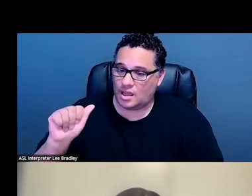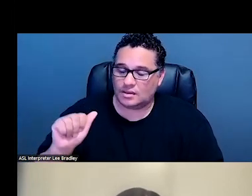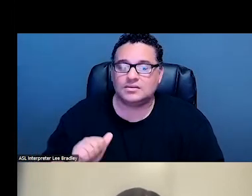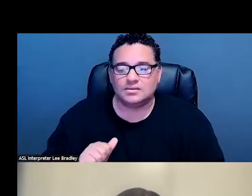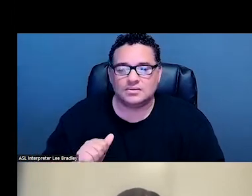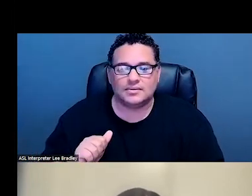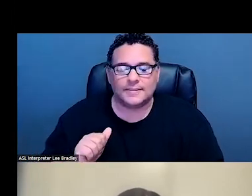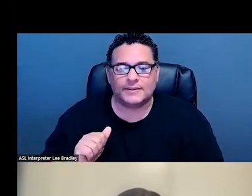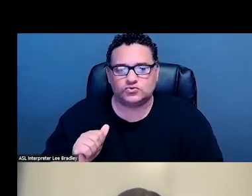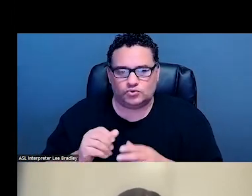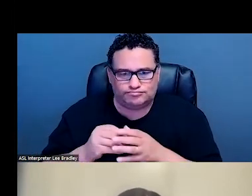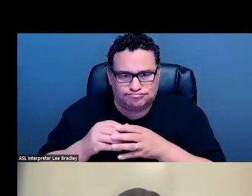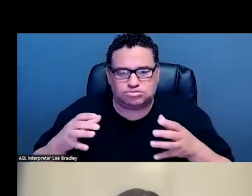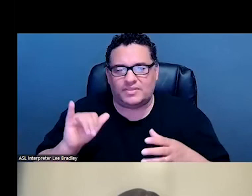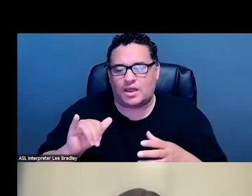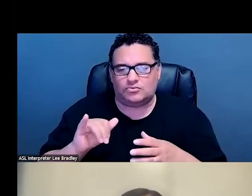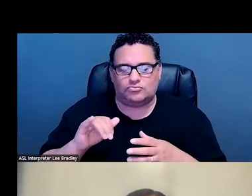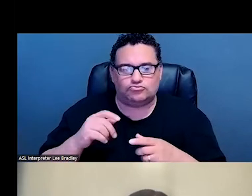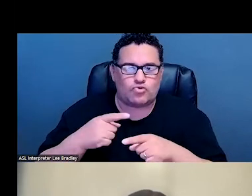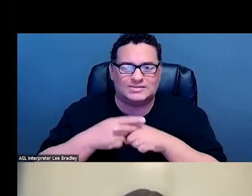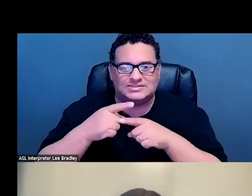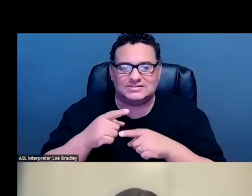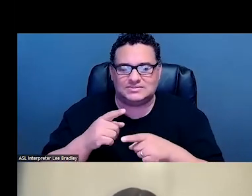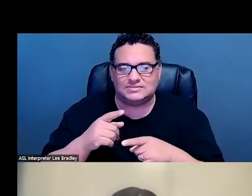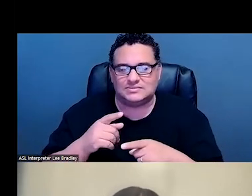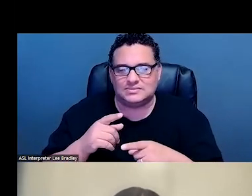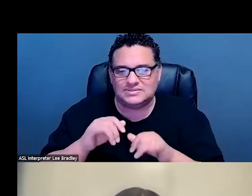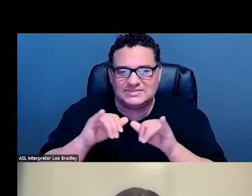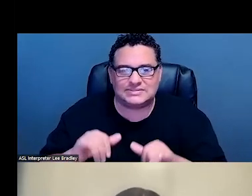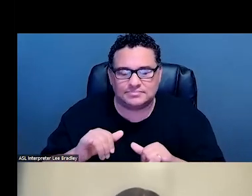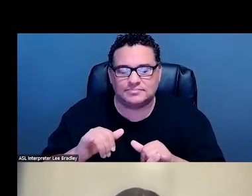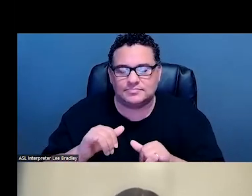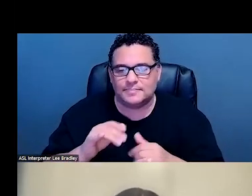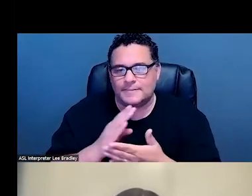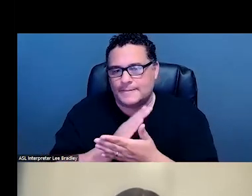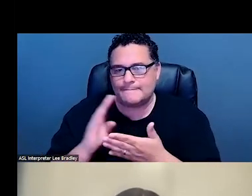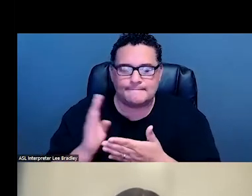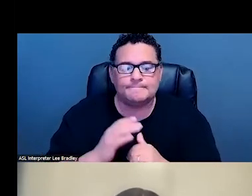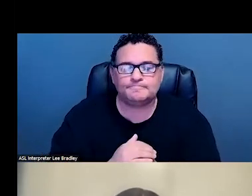WOULD SAY THERE IS THREE REASONS WHY I THINK THAT COORDINATION BETWEEN, CMS AND SAMHSA IS IMPORTANT.